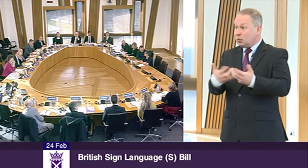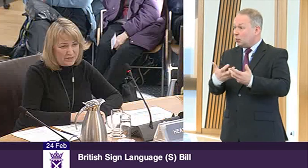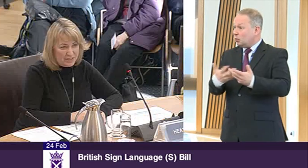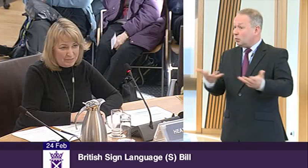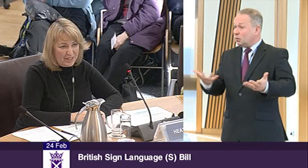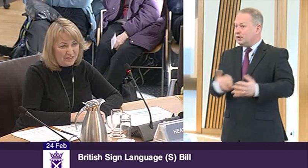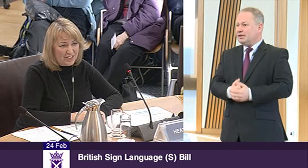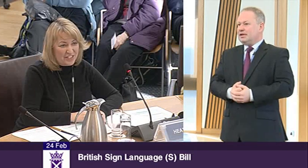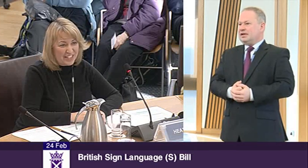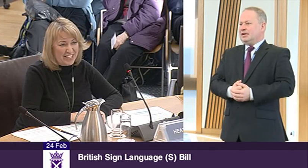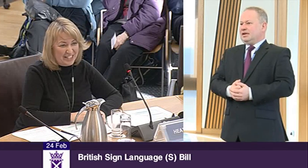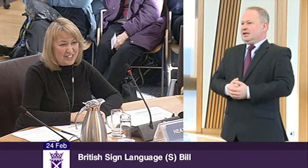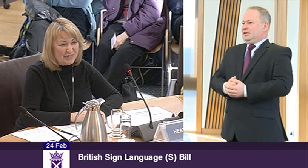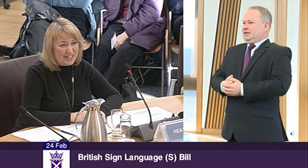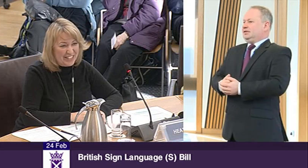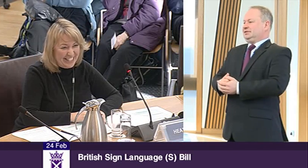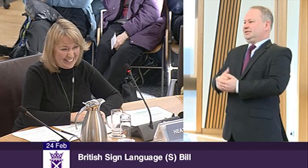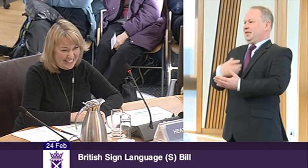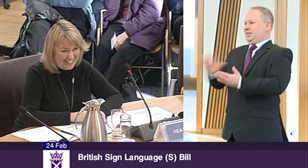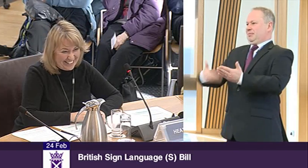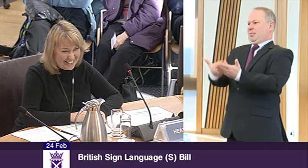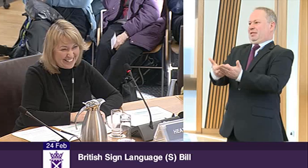Heather Gray: Yes. Some funding could be attached to the bill.